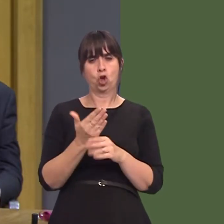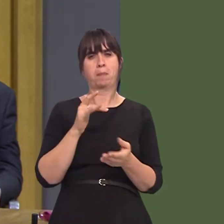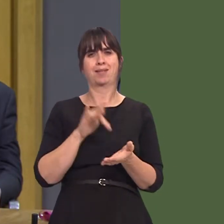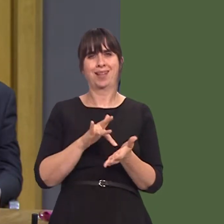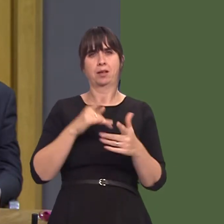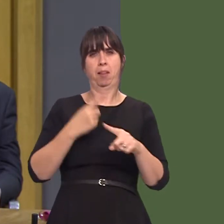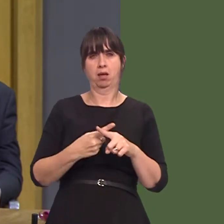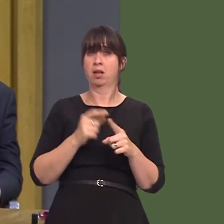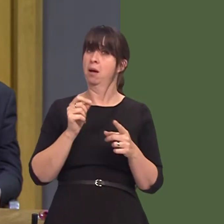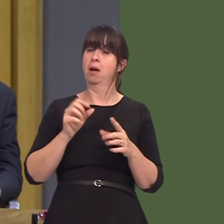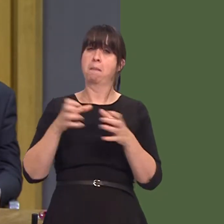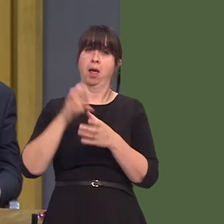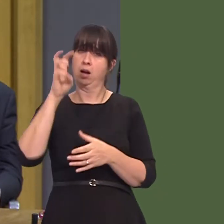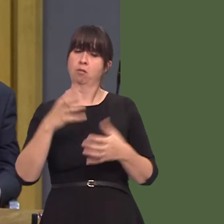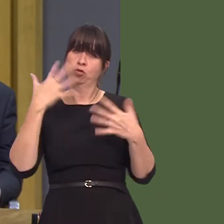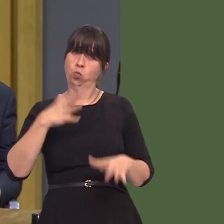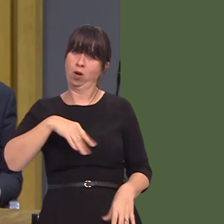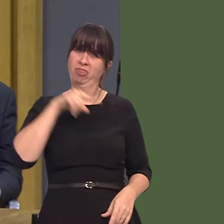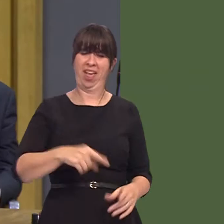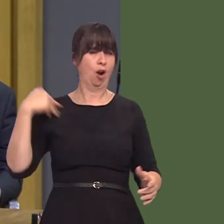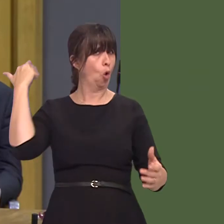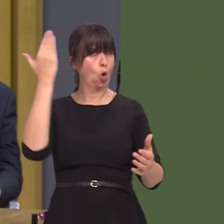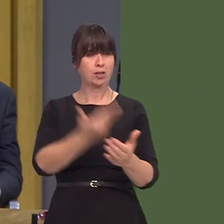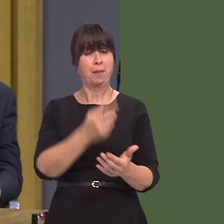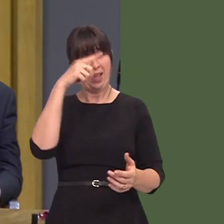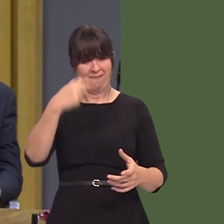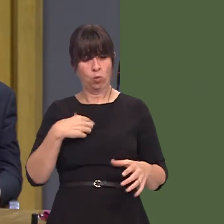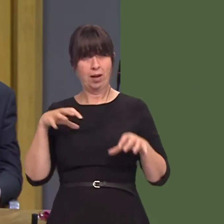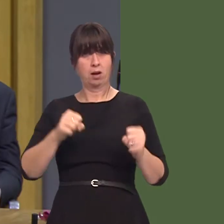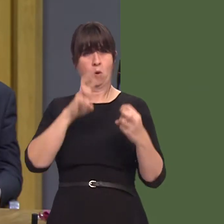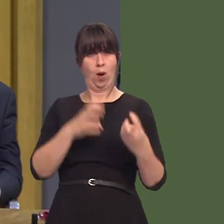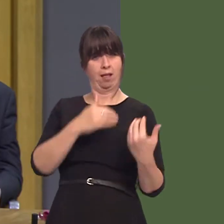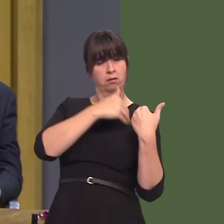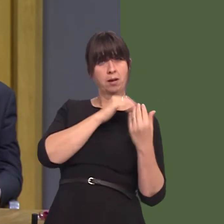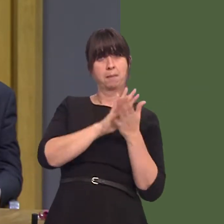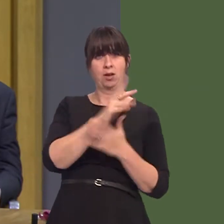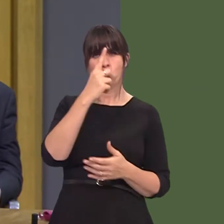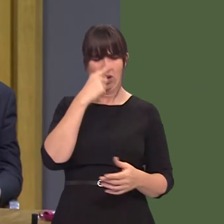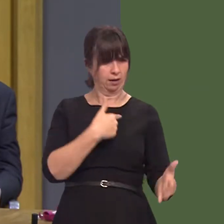Cymru has called for for many years, you would have the power to prevent sanctions and to